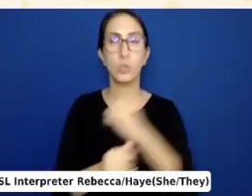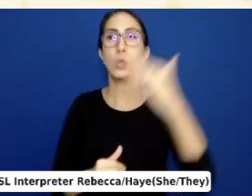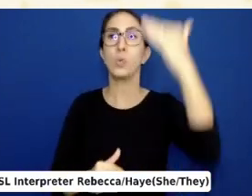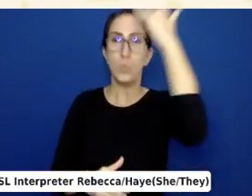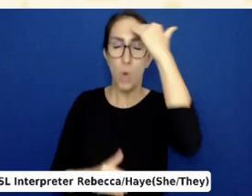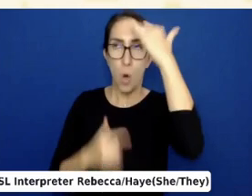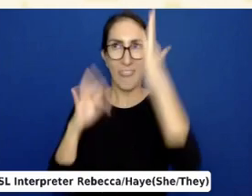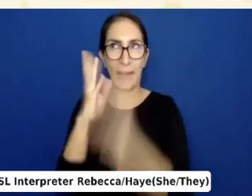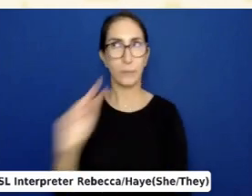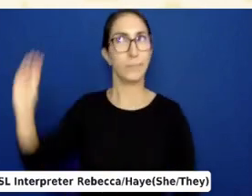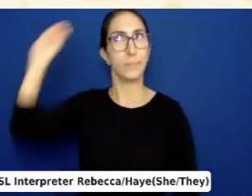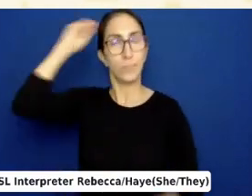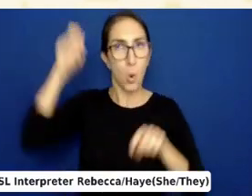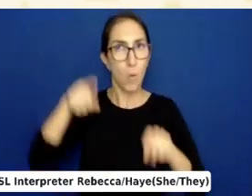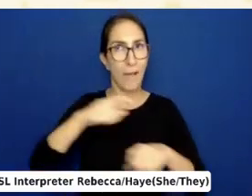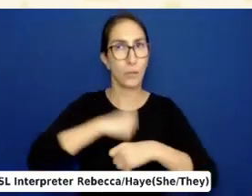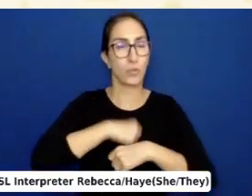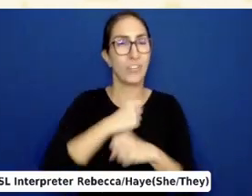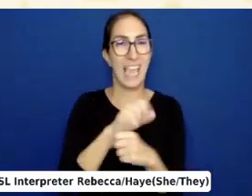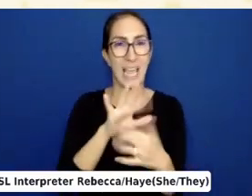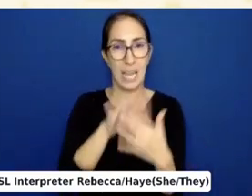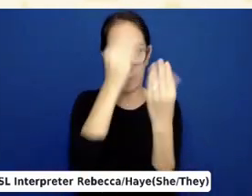There are other types of institutions.